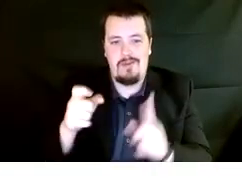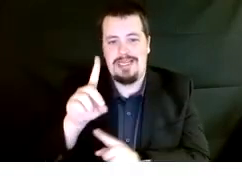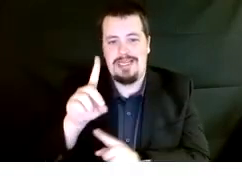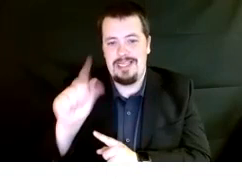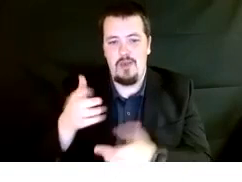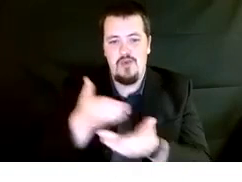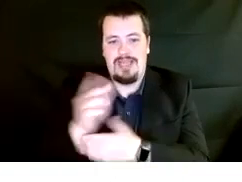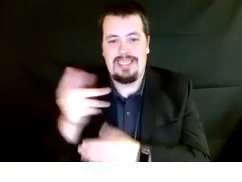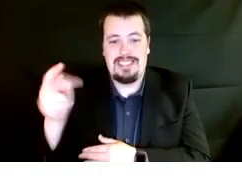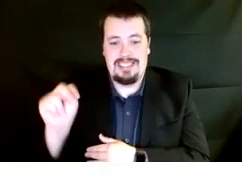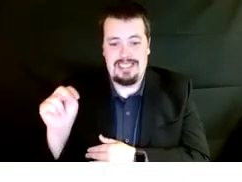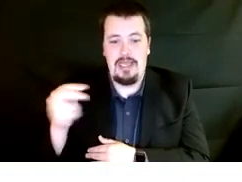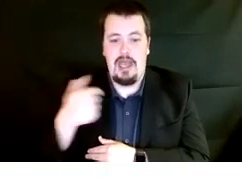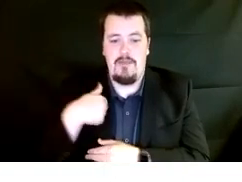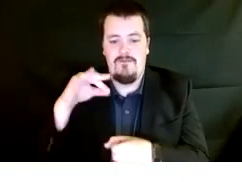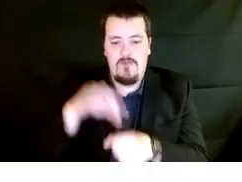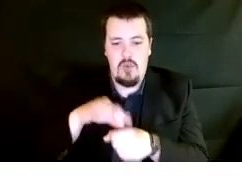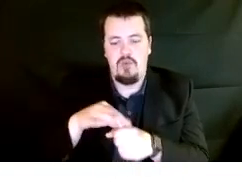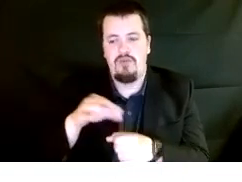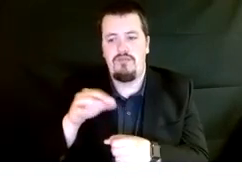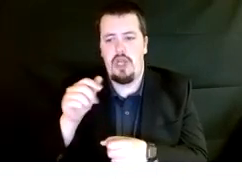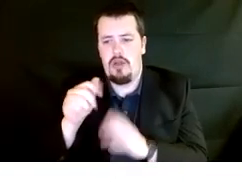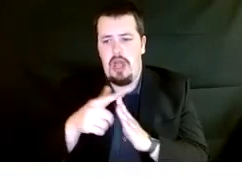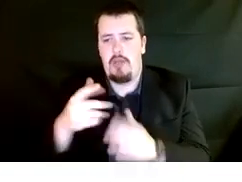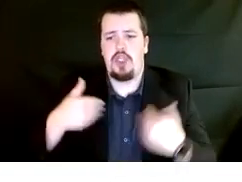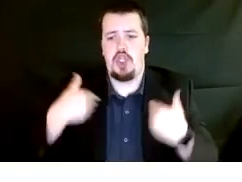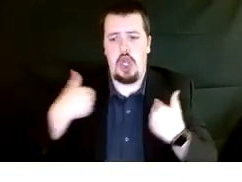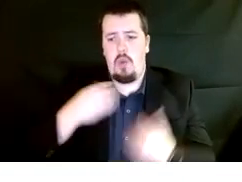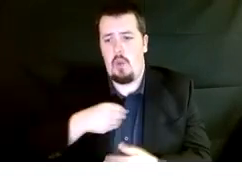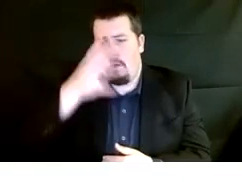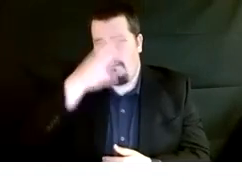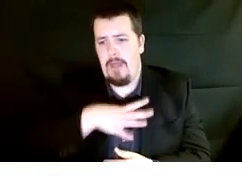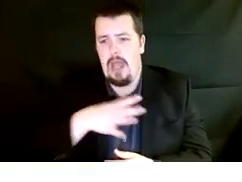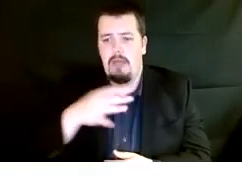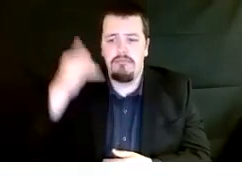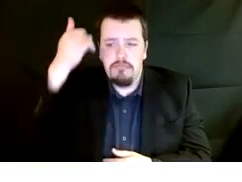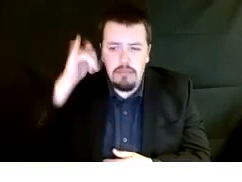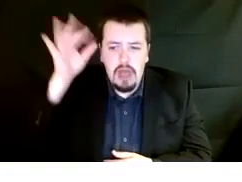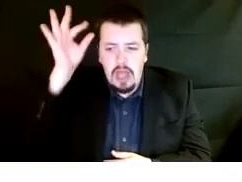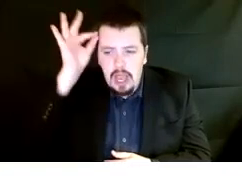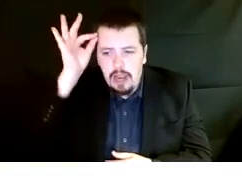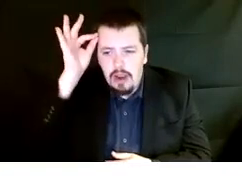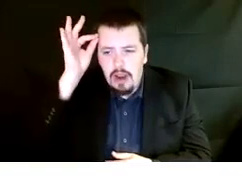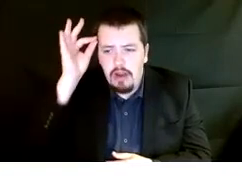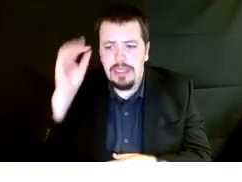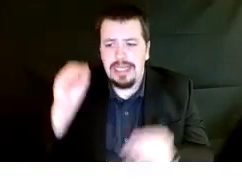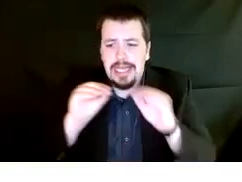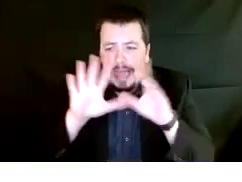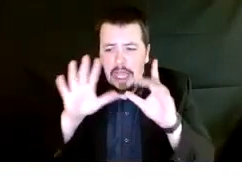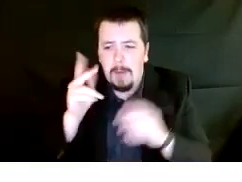um I am a young-ish white guy with blonde hair um clear plastic glasses and a beard